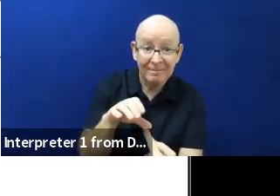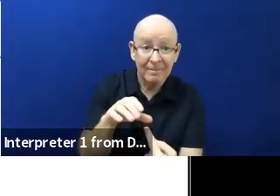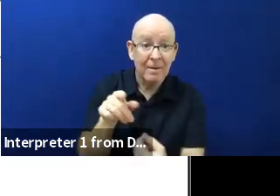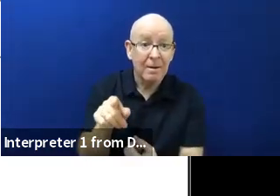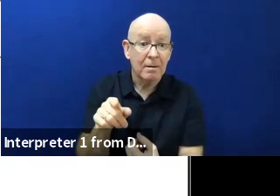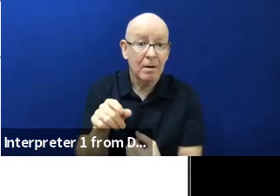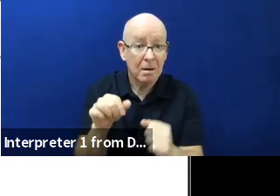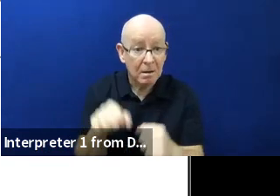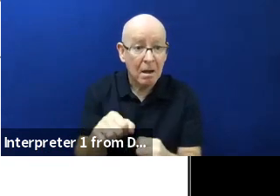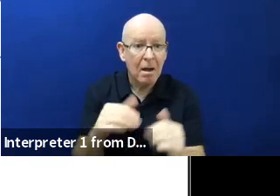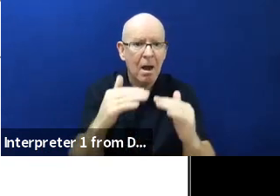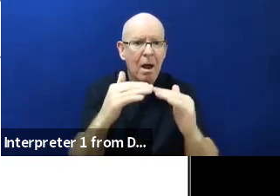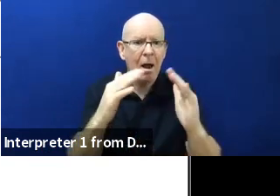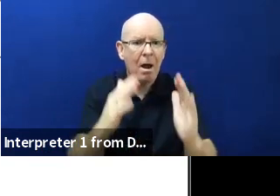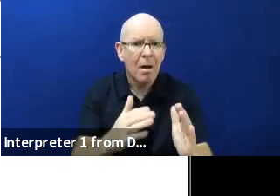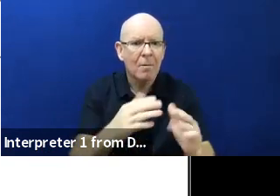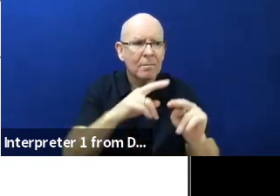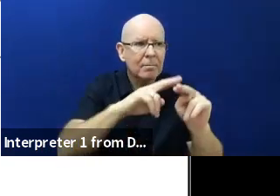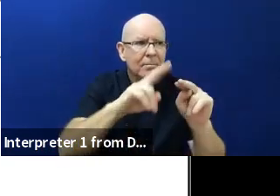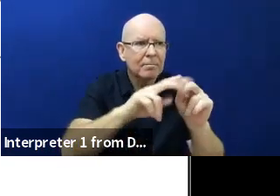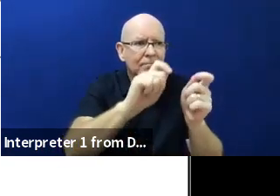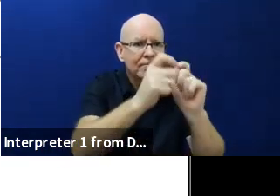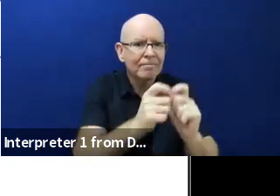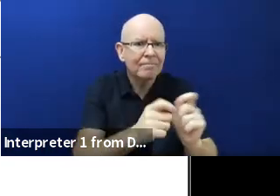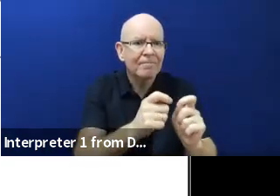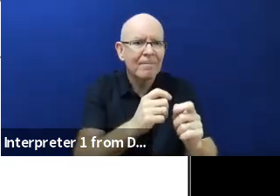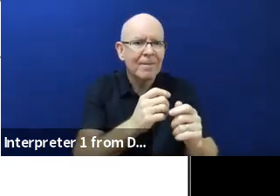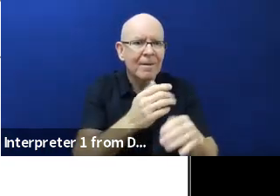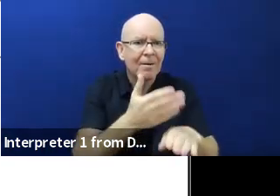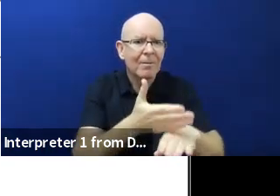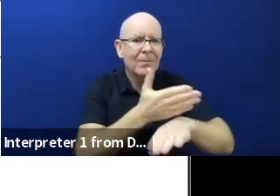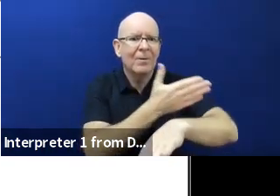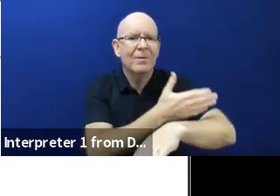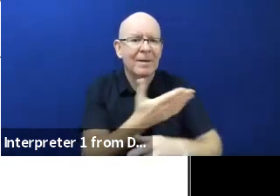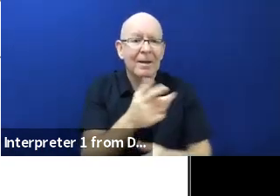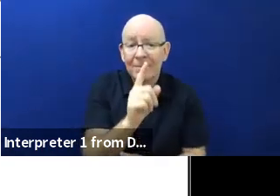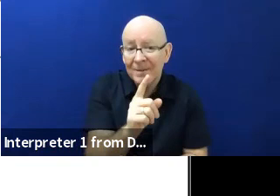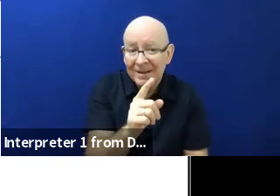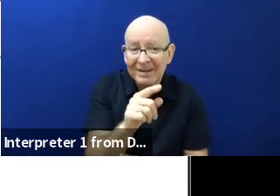five persons with disabilities in the province and in that province, there are only 15 personal